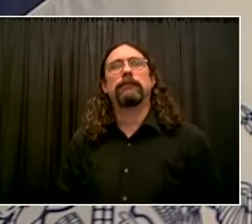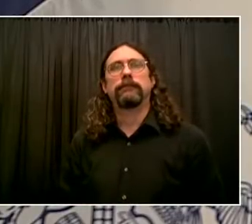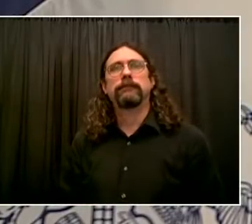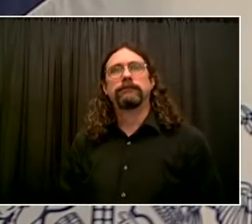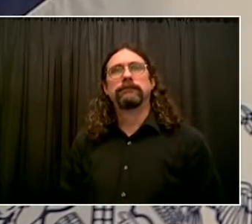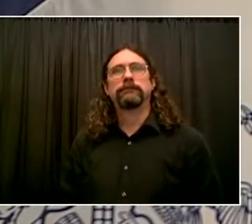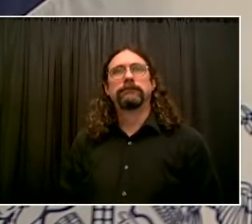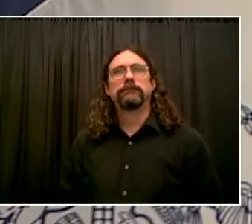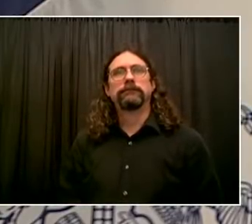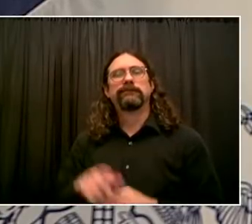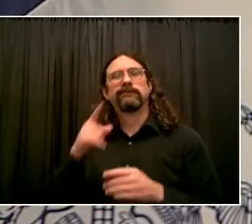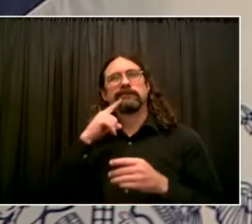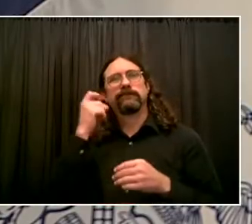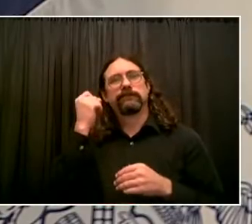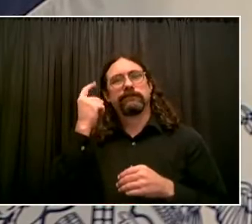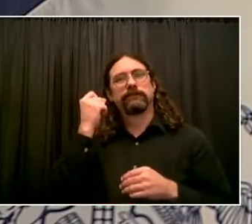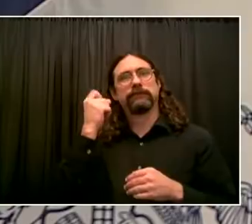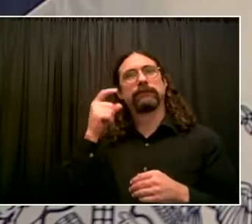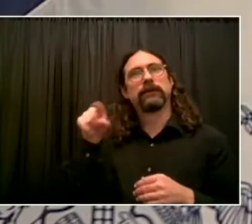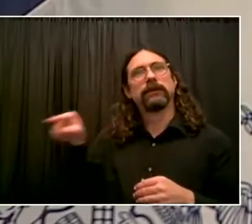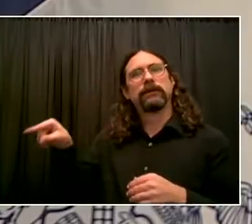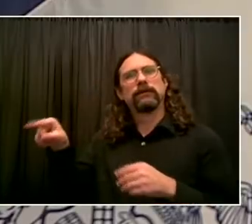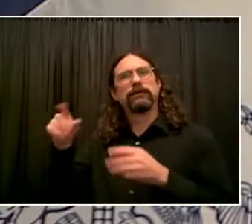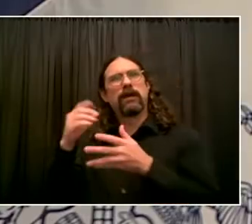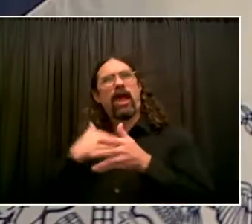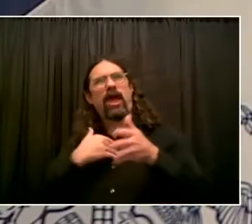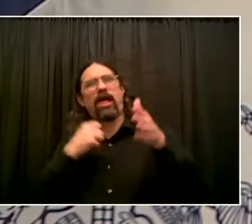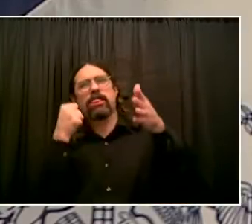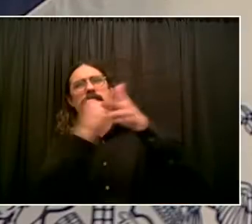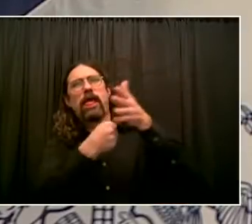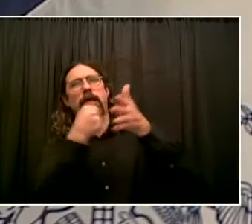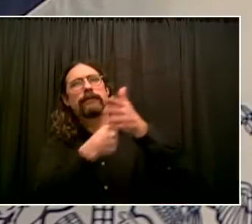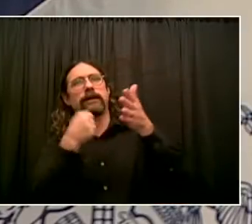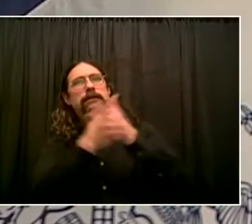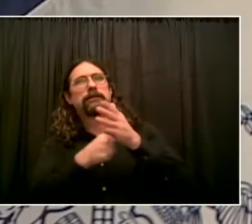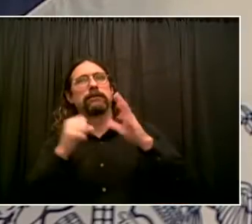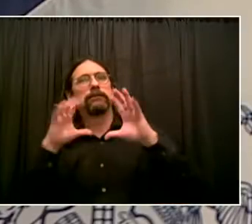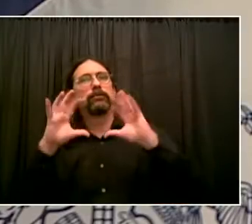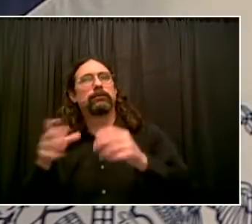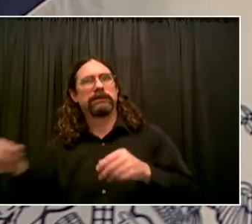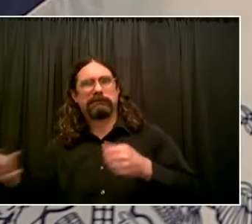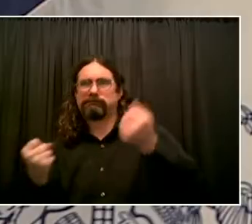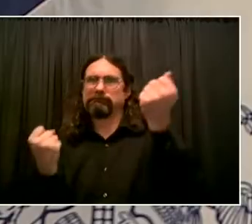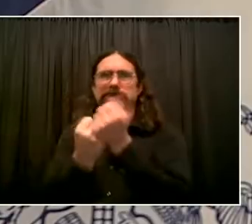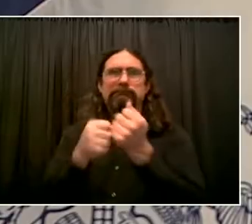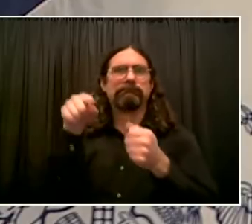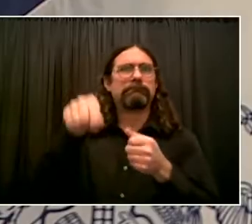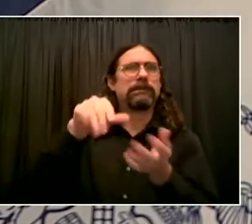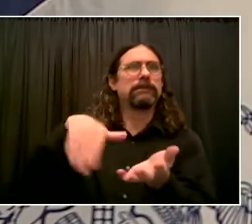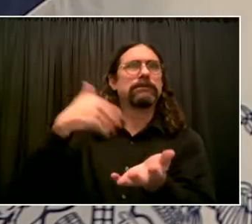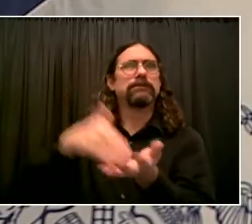FOR YOU TO HAVE THAT MUCH OUTSTANDING DEBT TO A KEY PLAYER IN THIS WHOLE ISSUE? NO. IJUT STI SN'T.